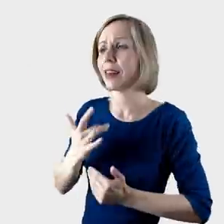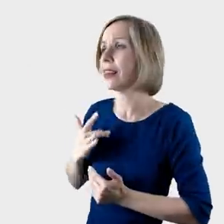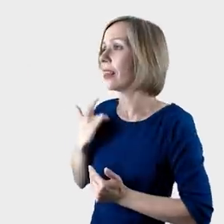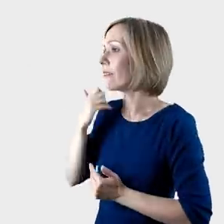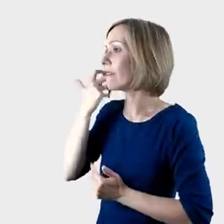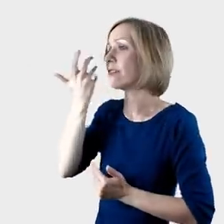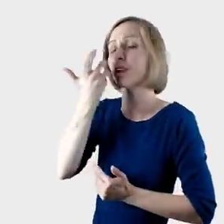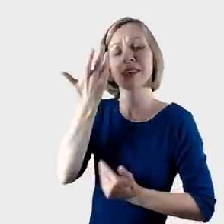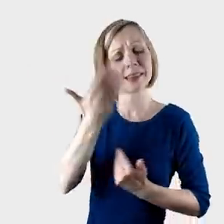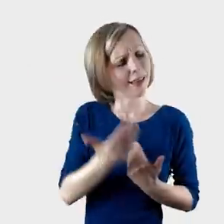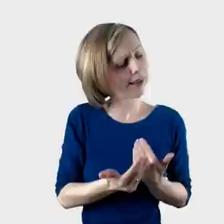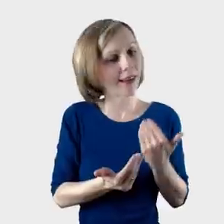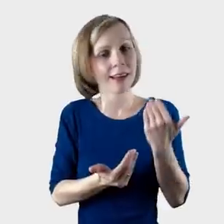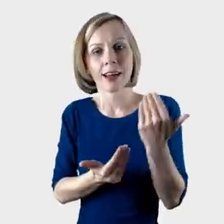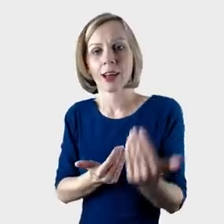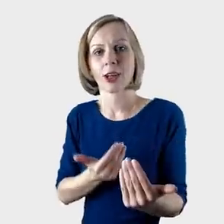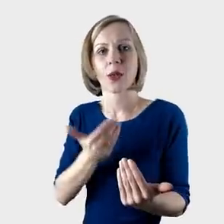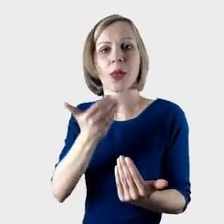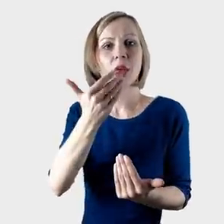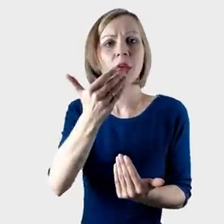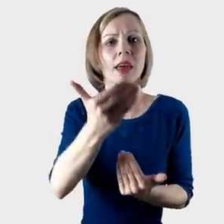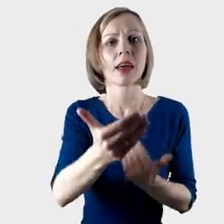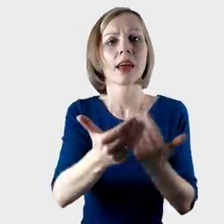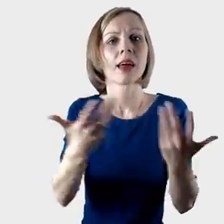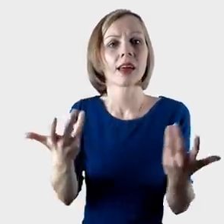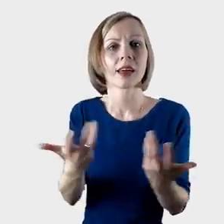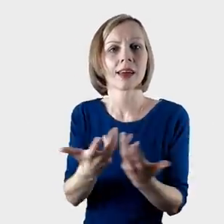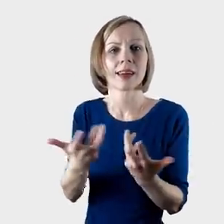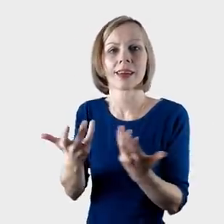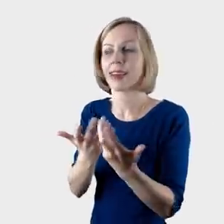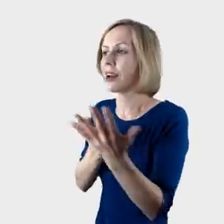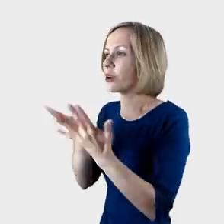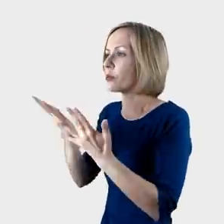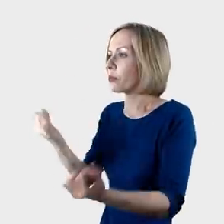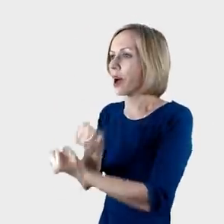In living every day